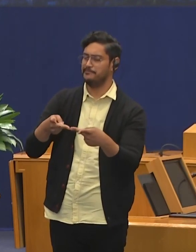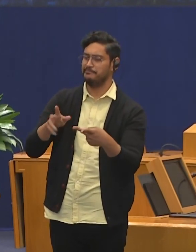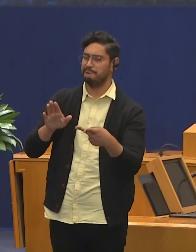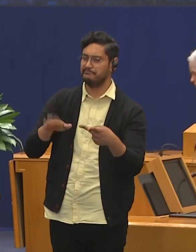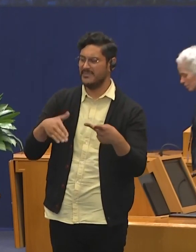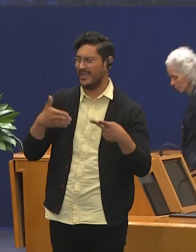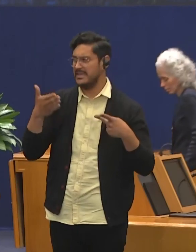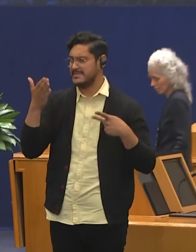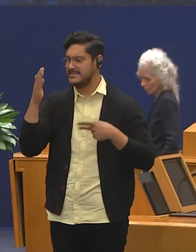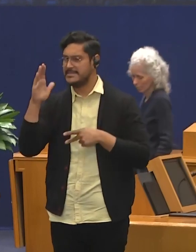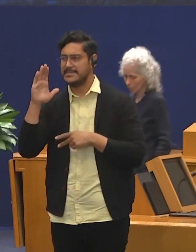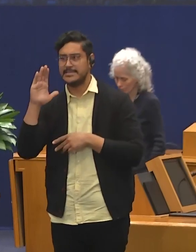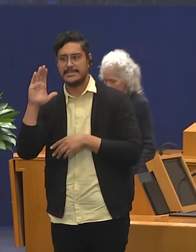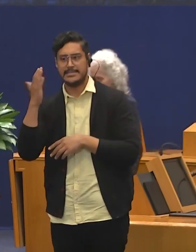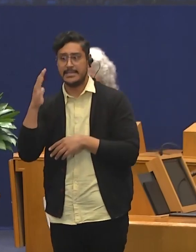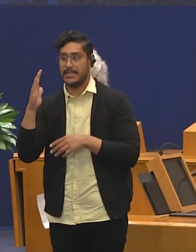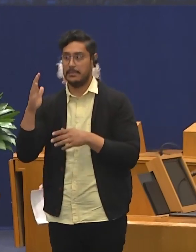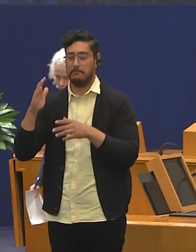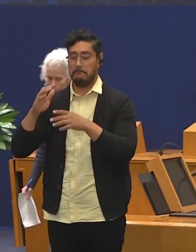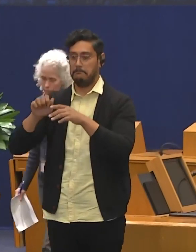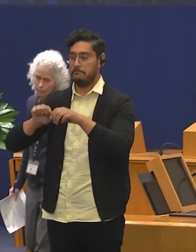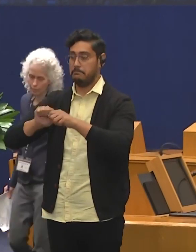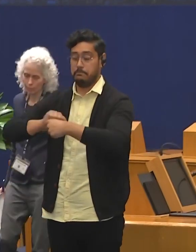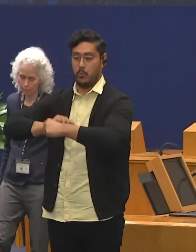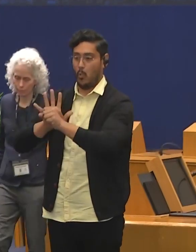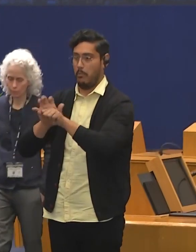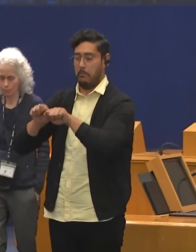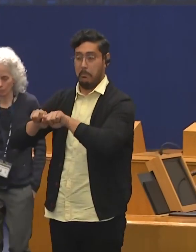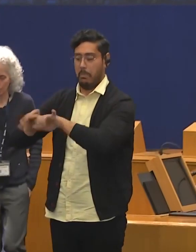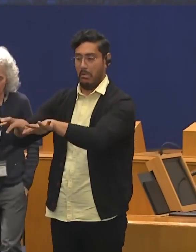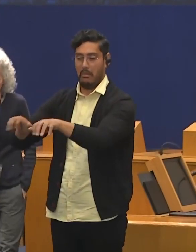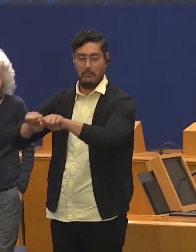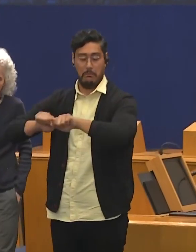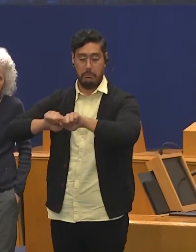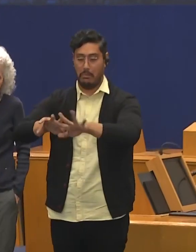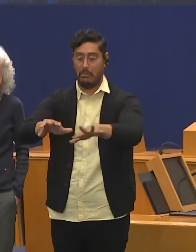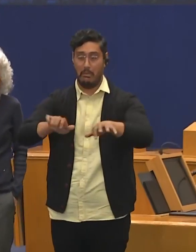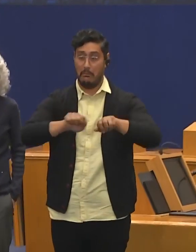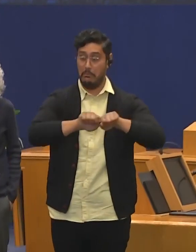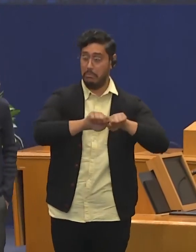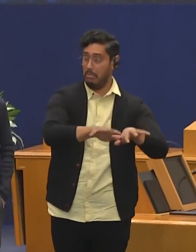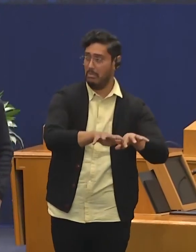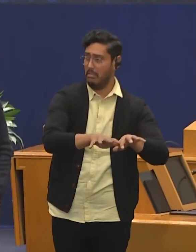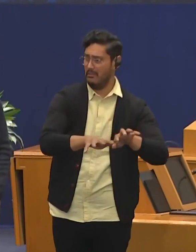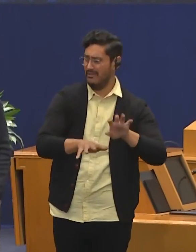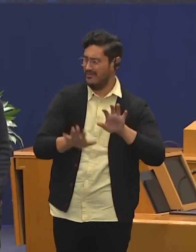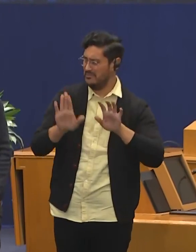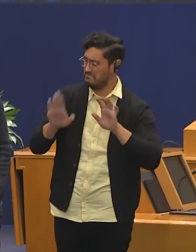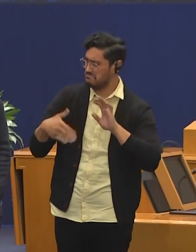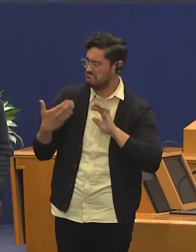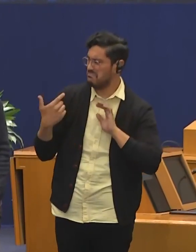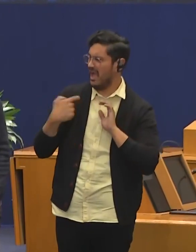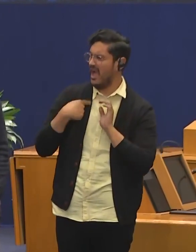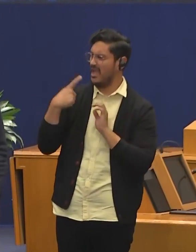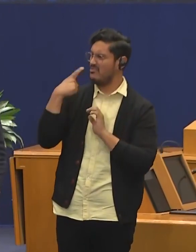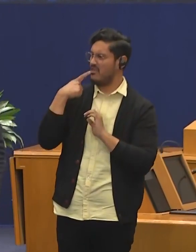THEY SEEM TO BE -- THERE SEEMS TO BE AN ENORMOUS OUTBREAK IN THESE PLACES.